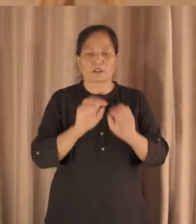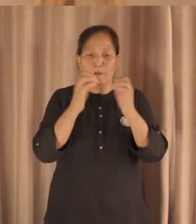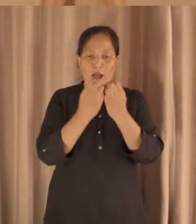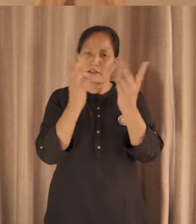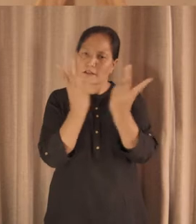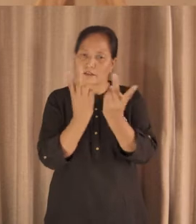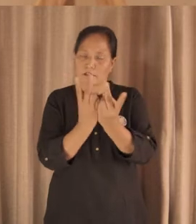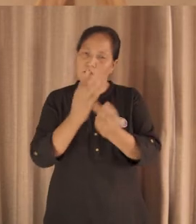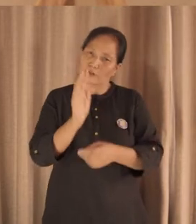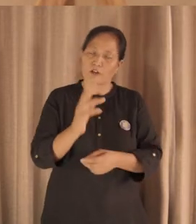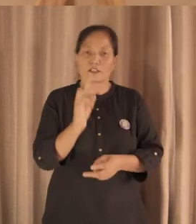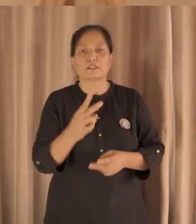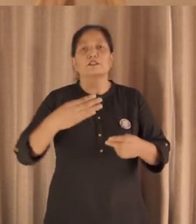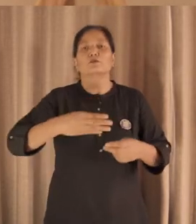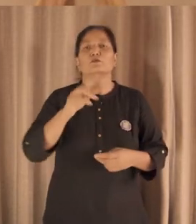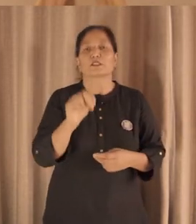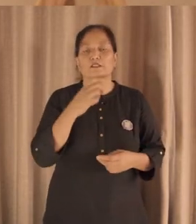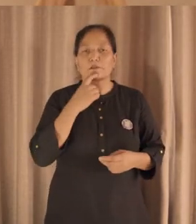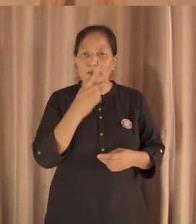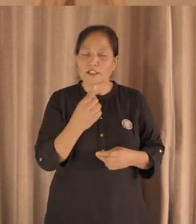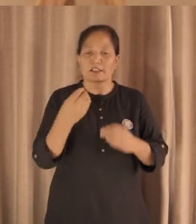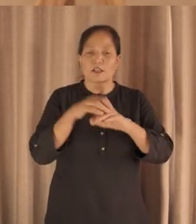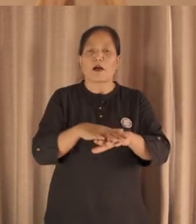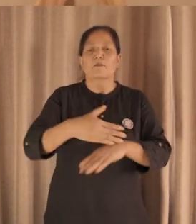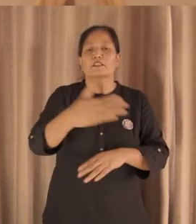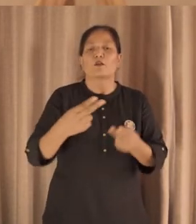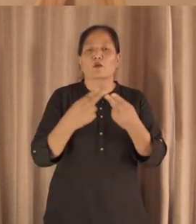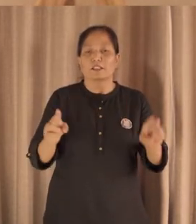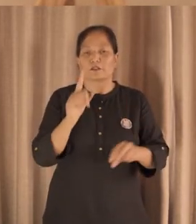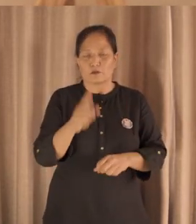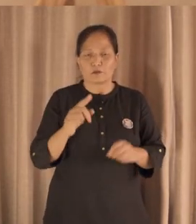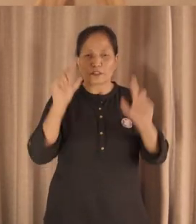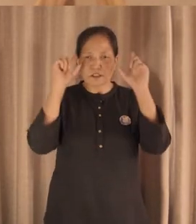but we need to make it. So, when we look at it from the indigenous point of view, there